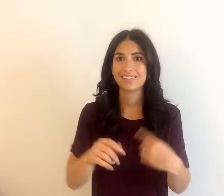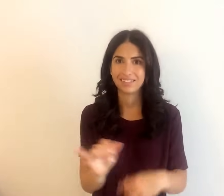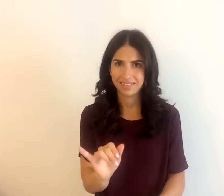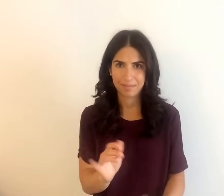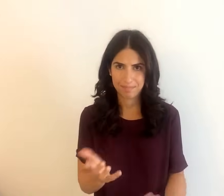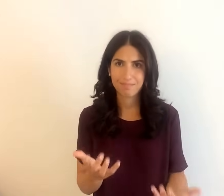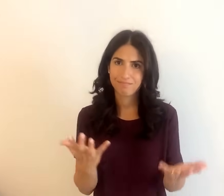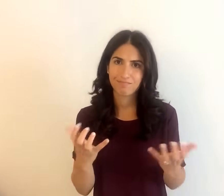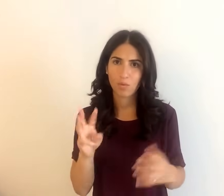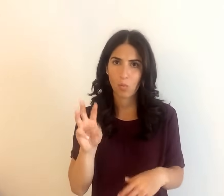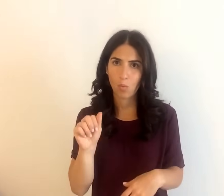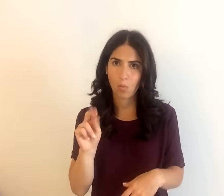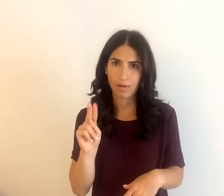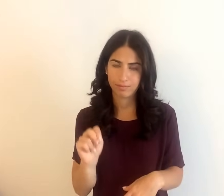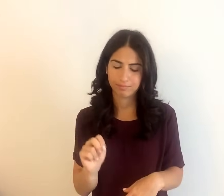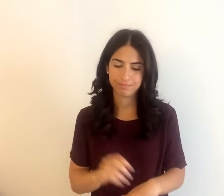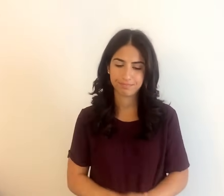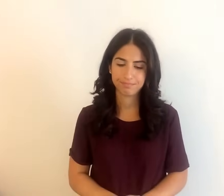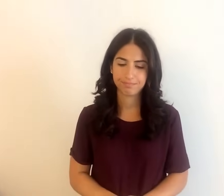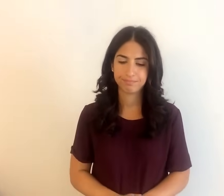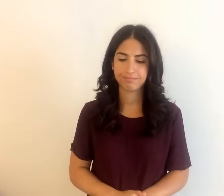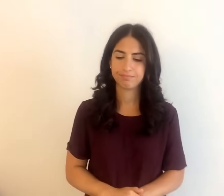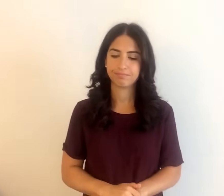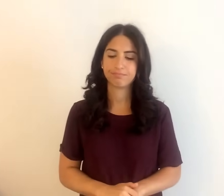but it's the same sign / same word: WANT